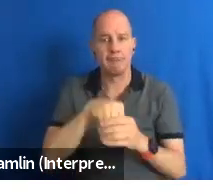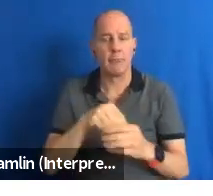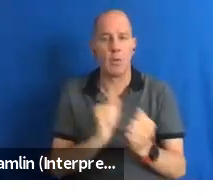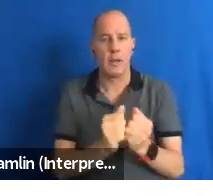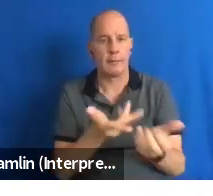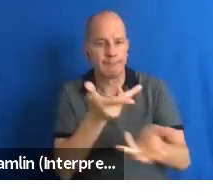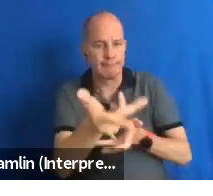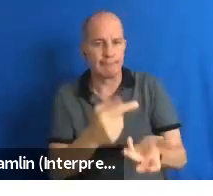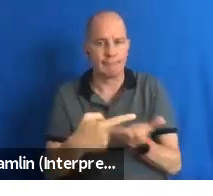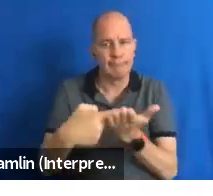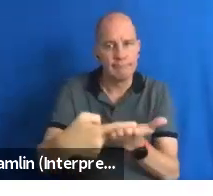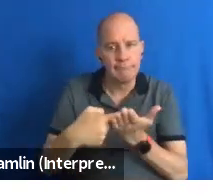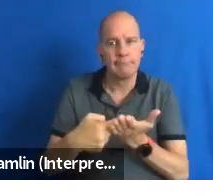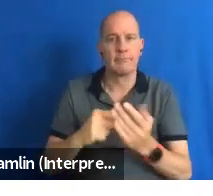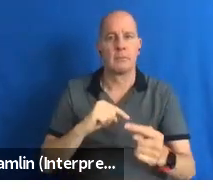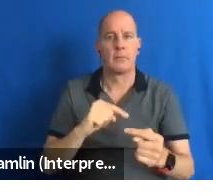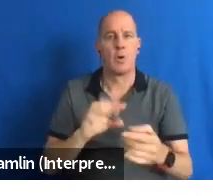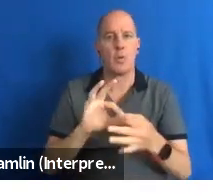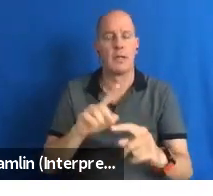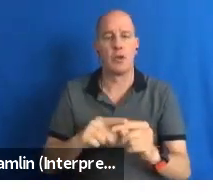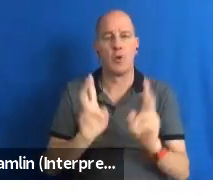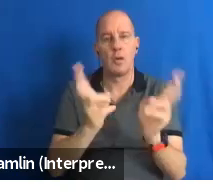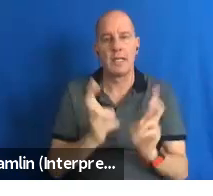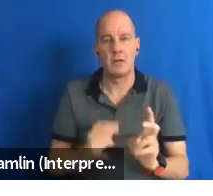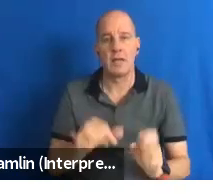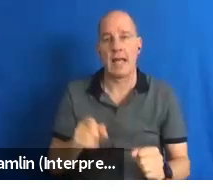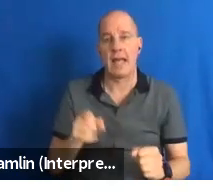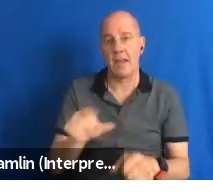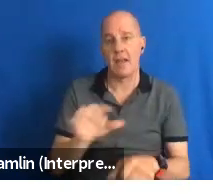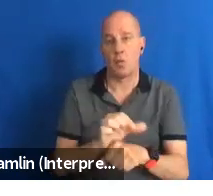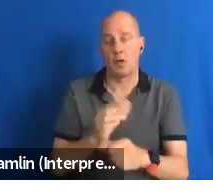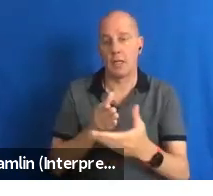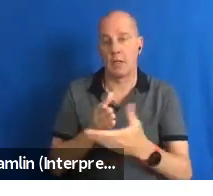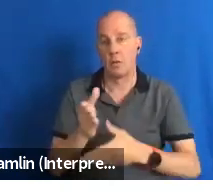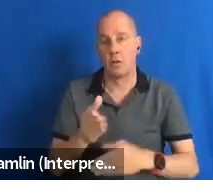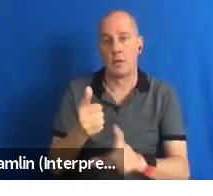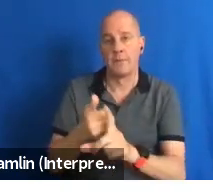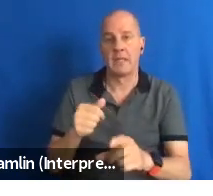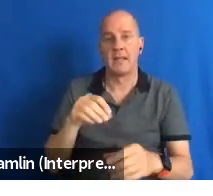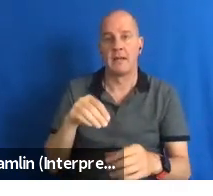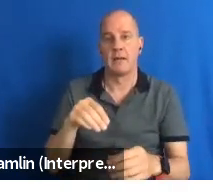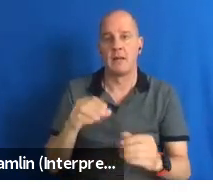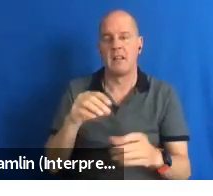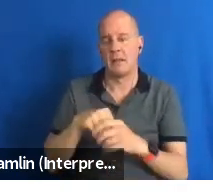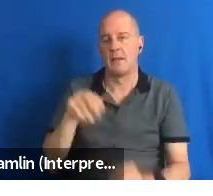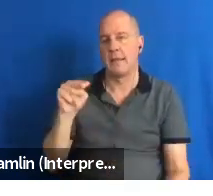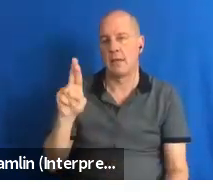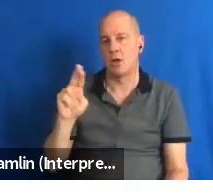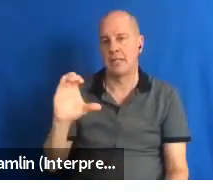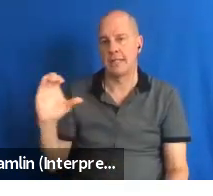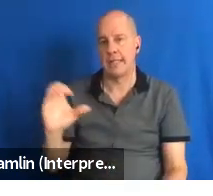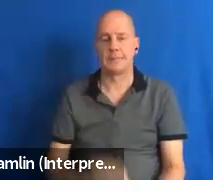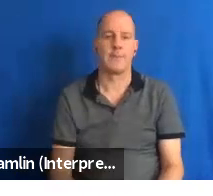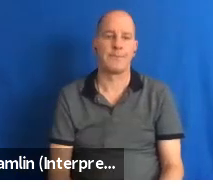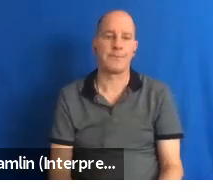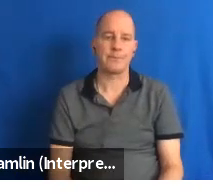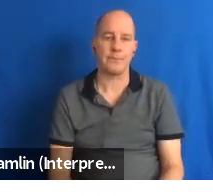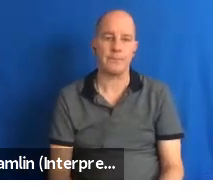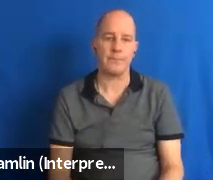them around issues that they are working with in the NRCC. So one of the things that we're really